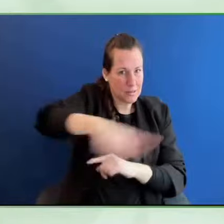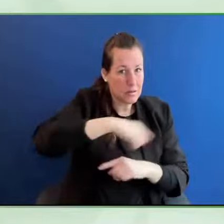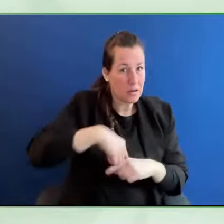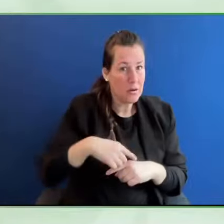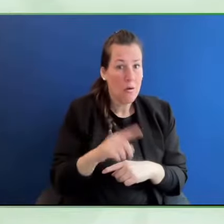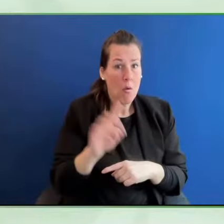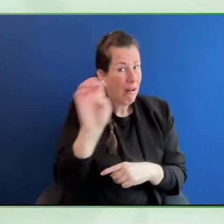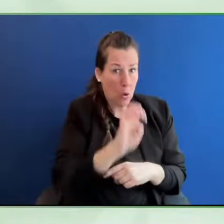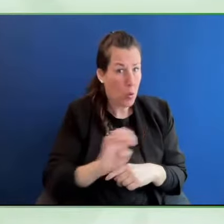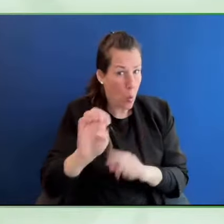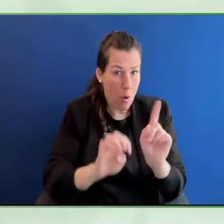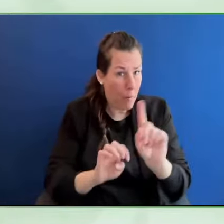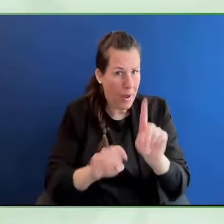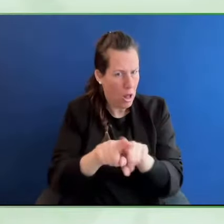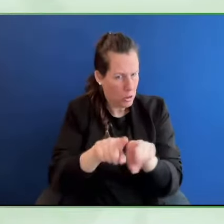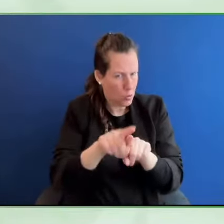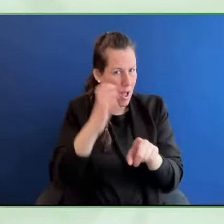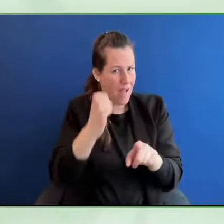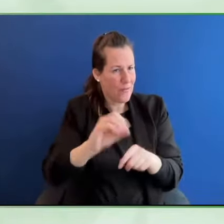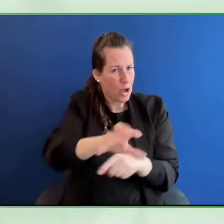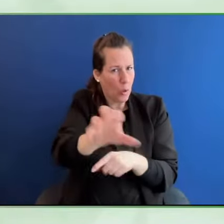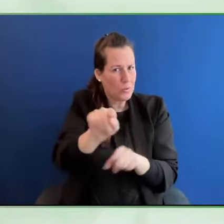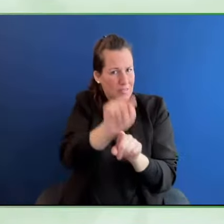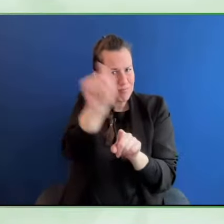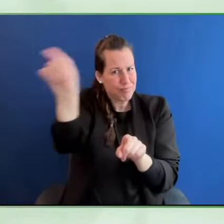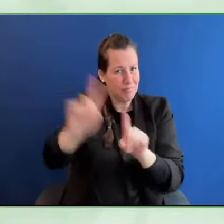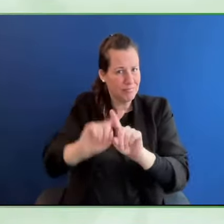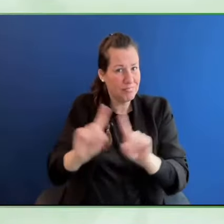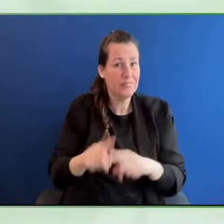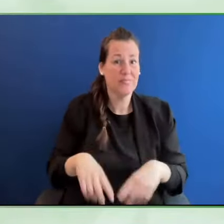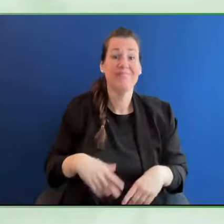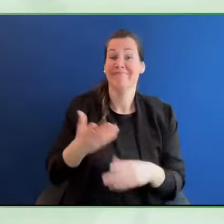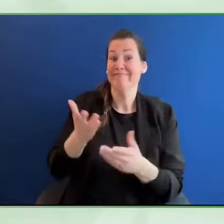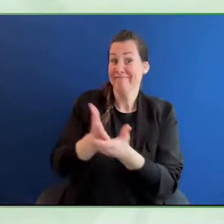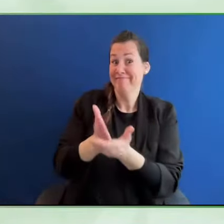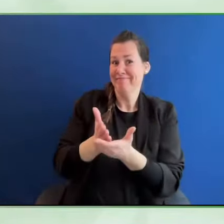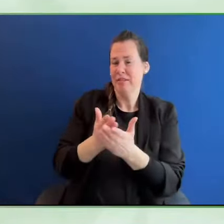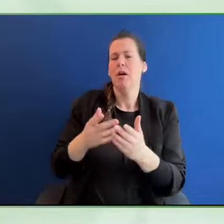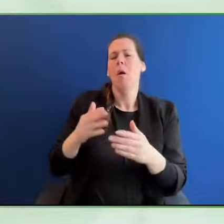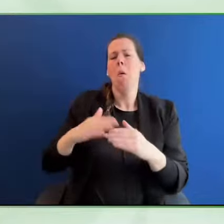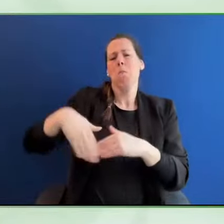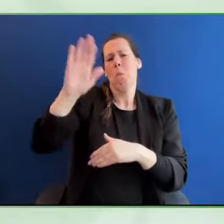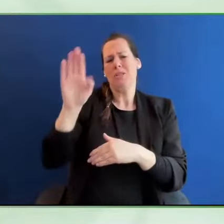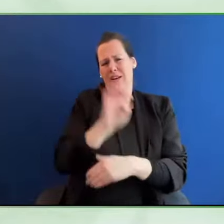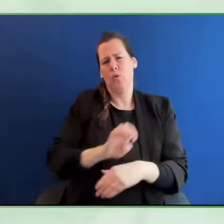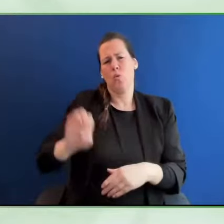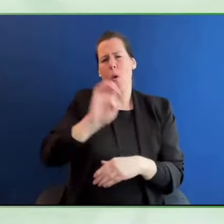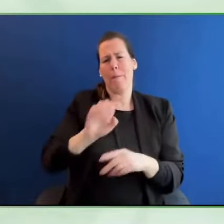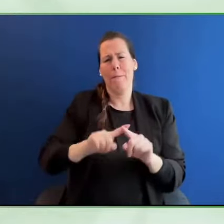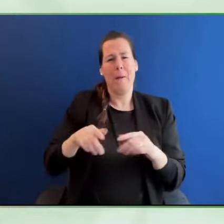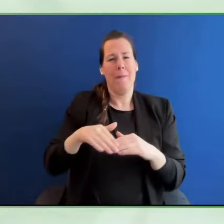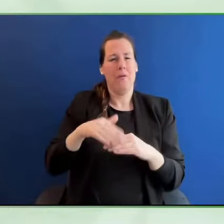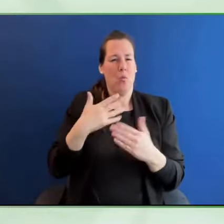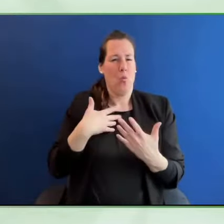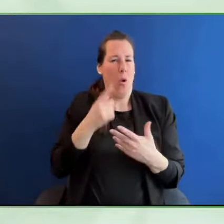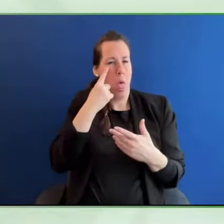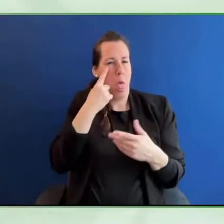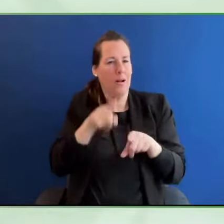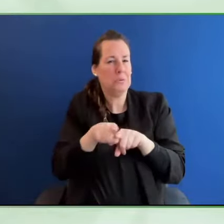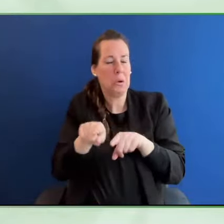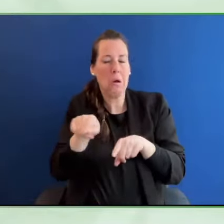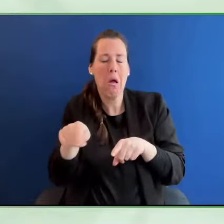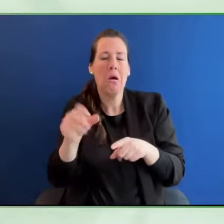We are put on at the focused within Europe, and also outside, creating a community which